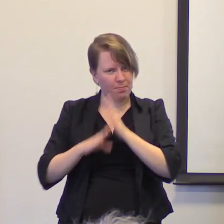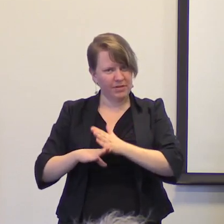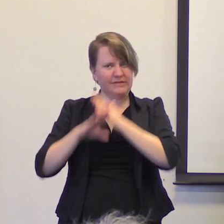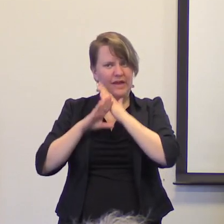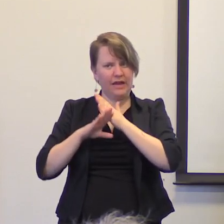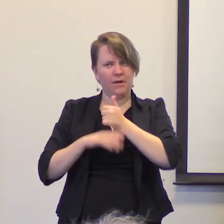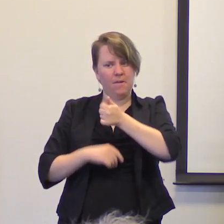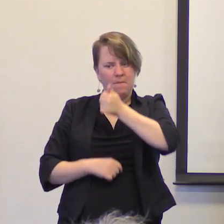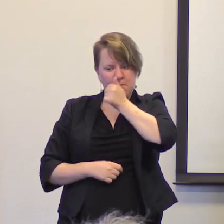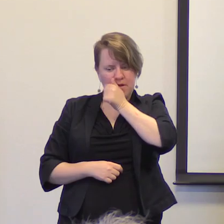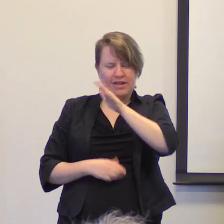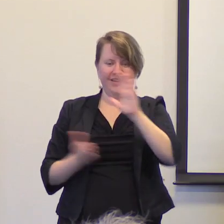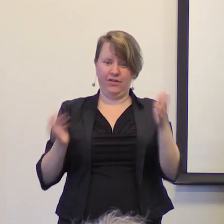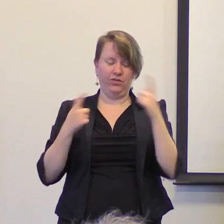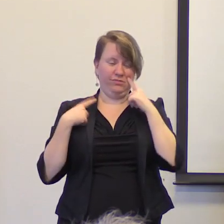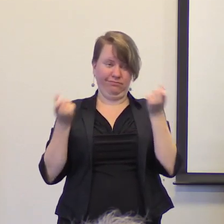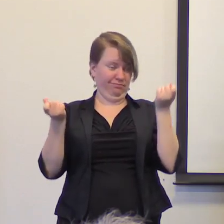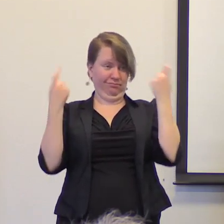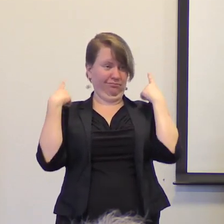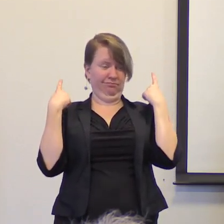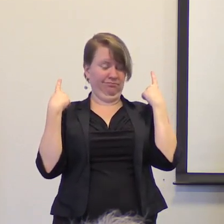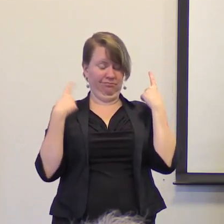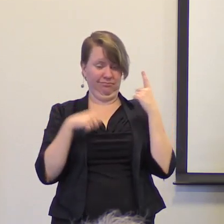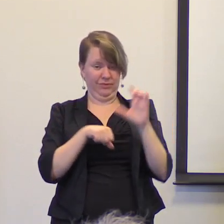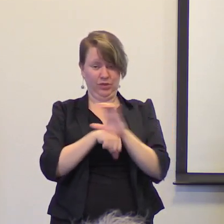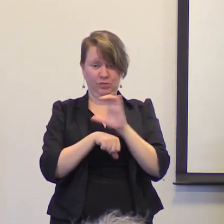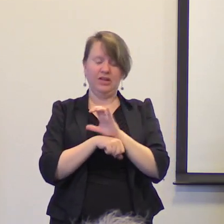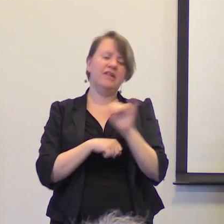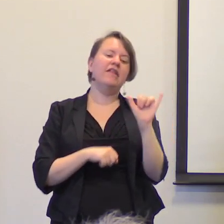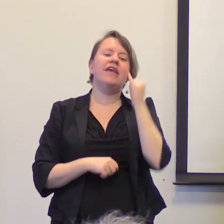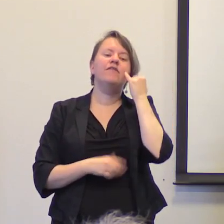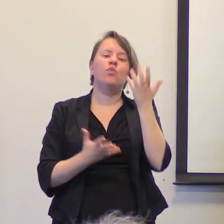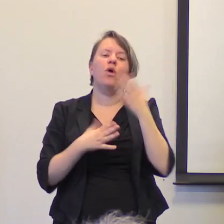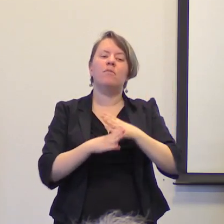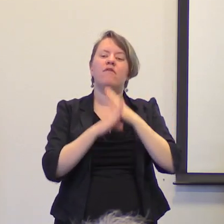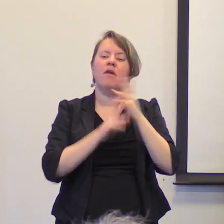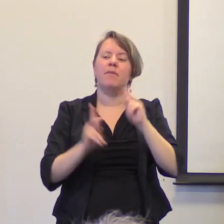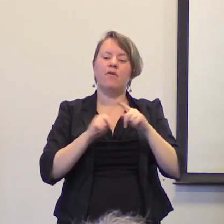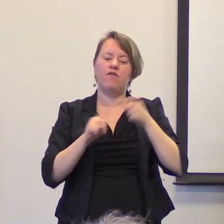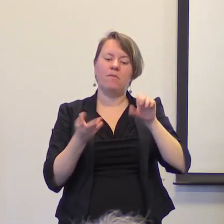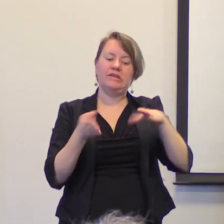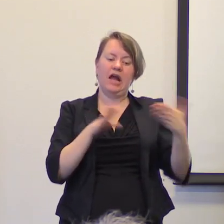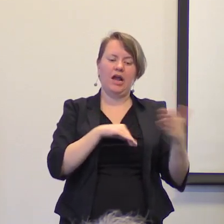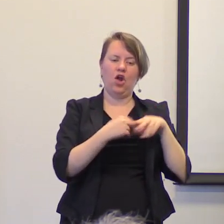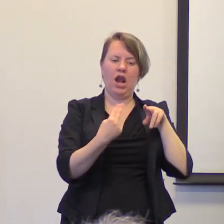analogy, to those of us who don't know anything about computers, is it's sort of like if you want to prevent people from dying on highways, there are two things that you can do.